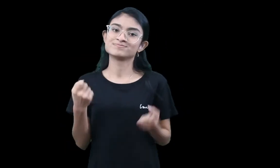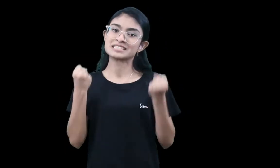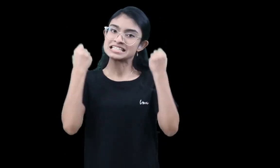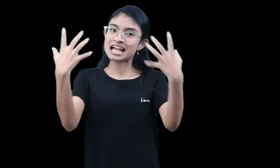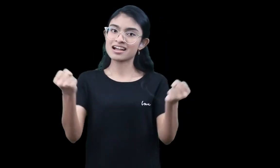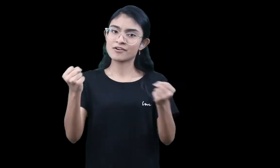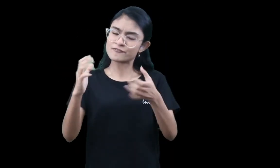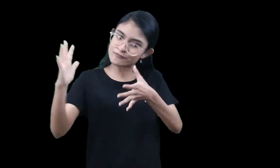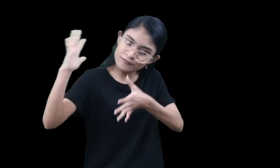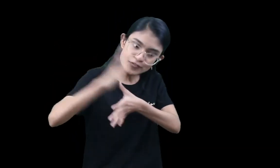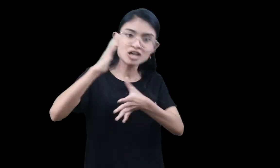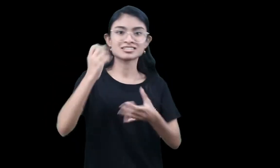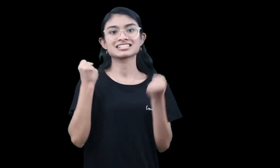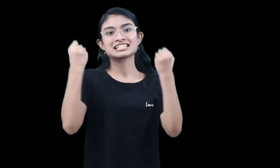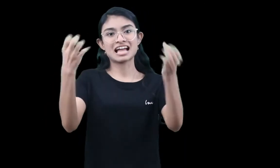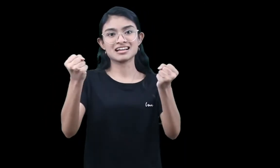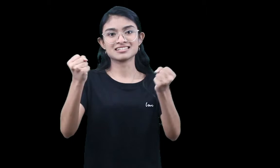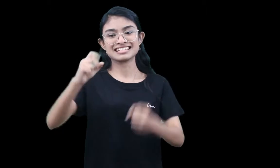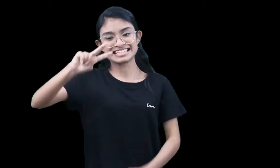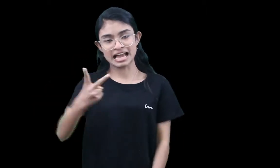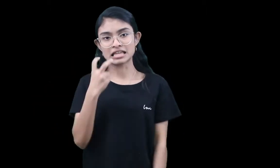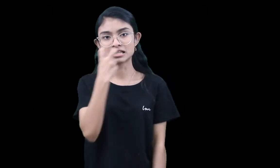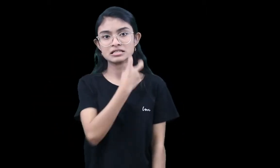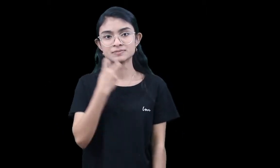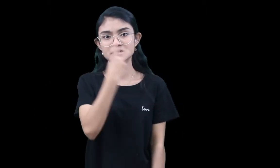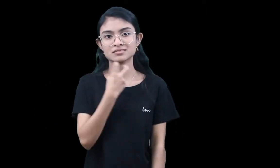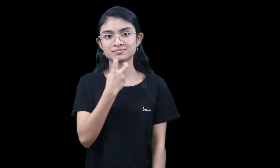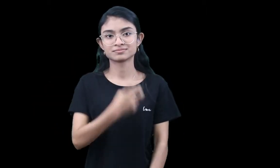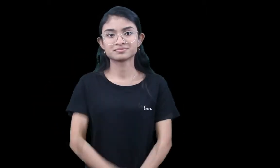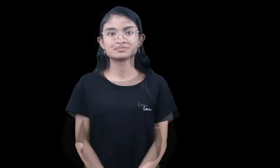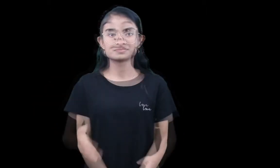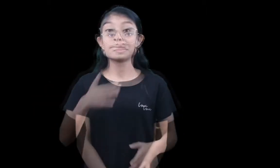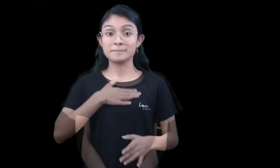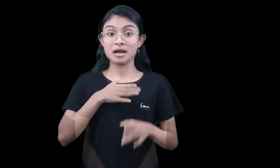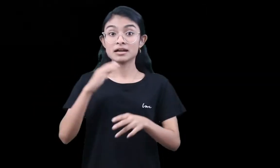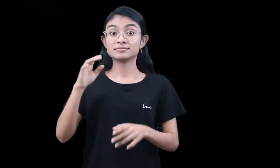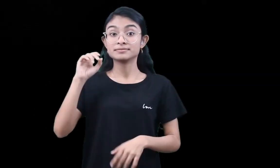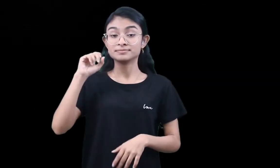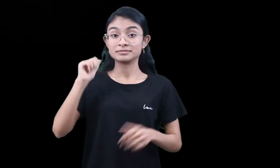is that you should start with sign language first, introduce speech later.